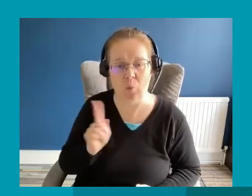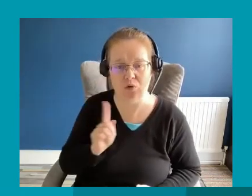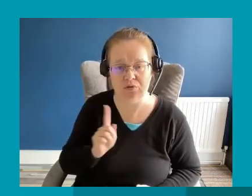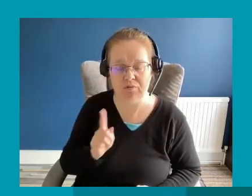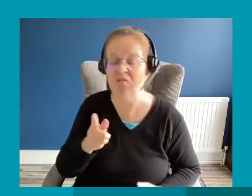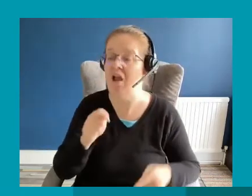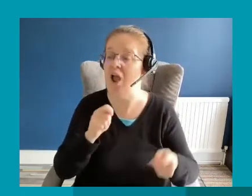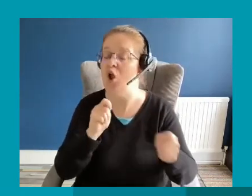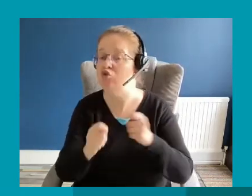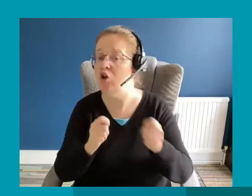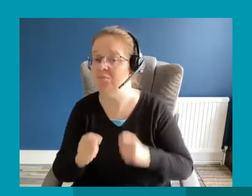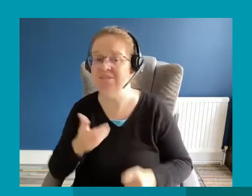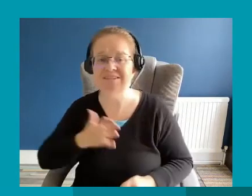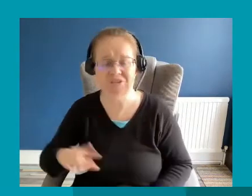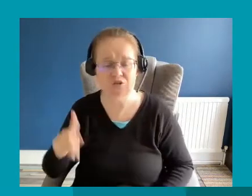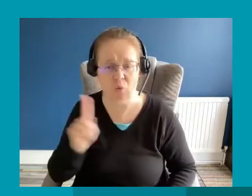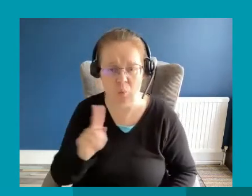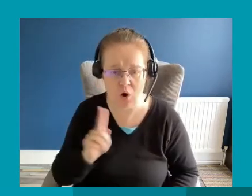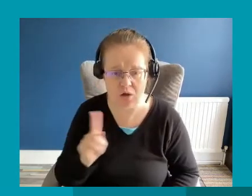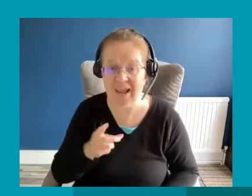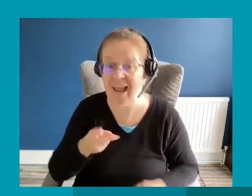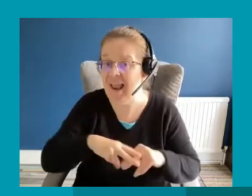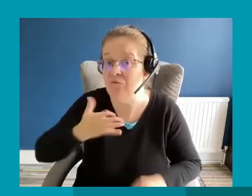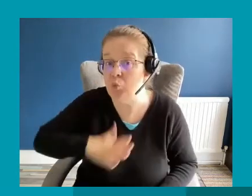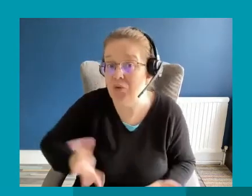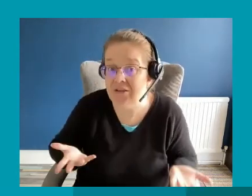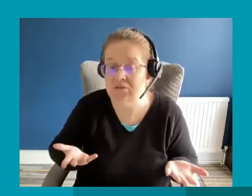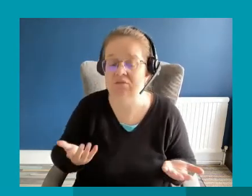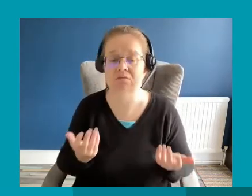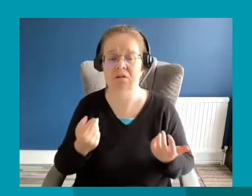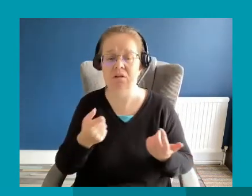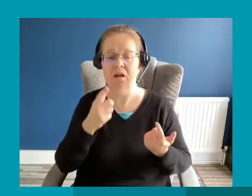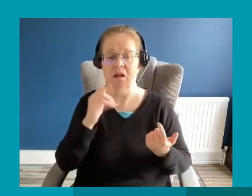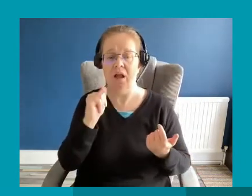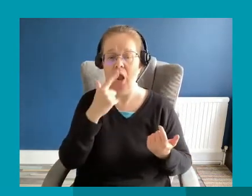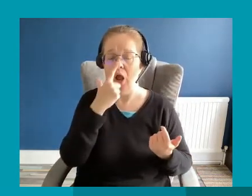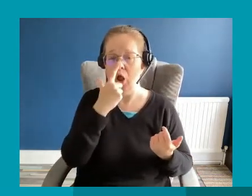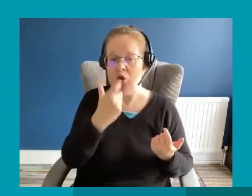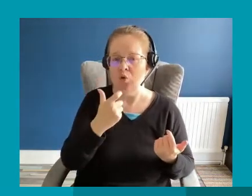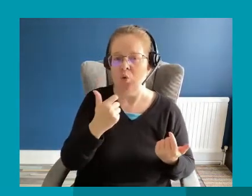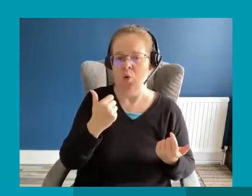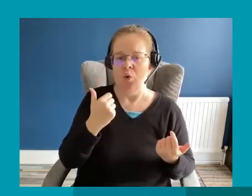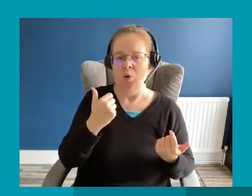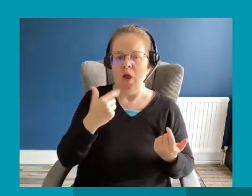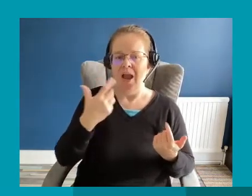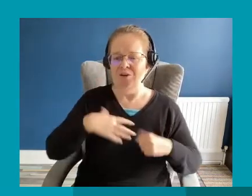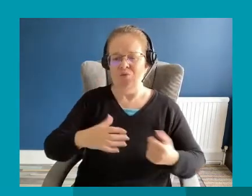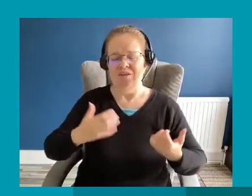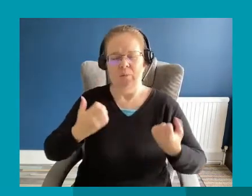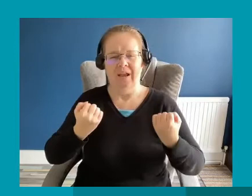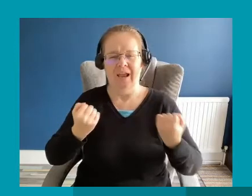If you need them and it's about being having the ability to be articulate and to be able to assert that.